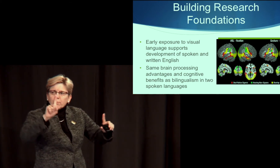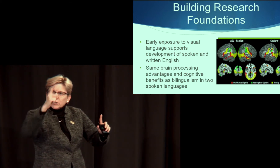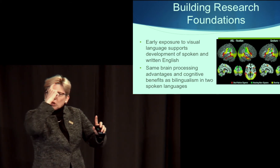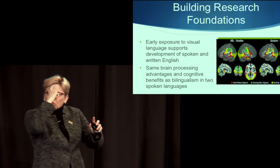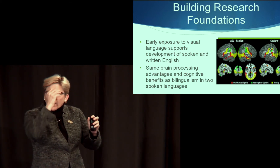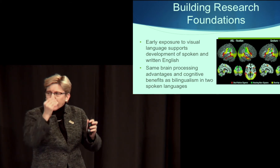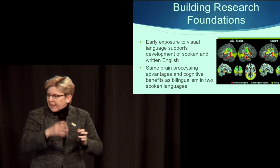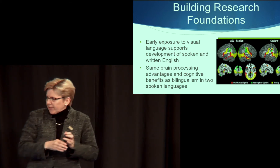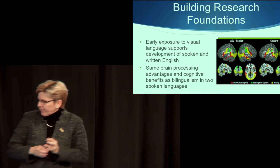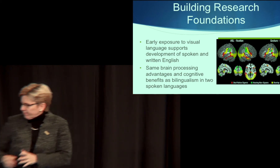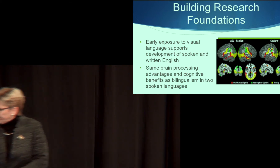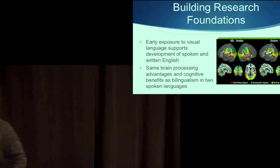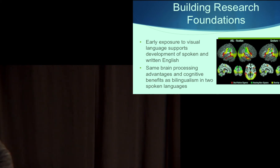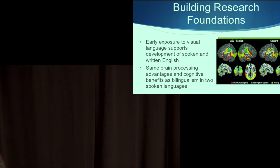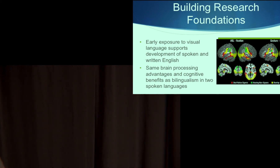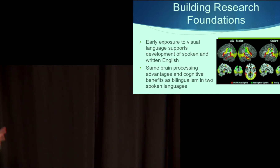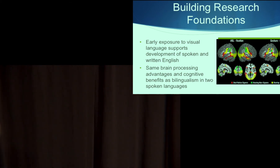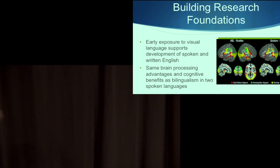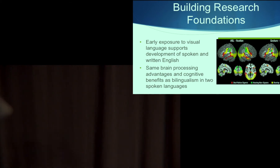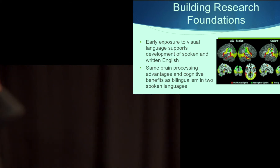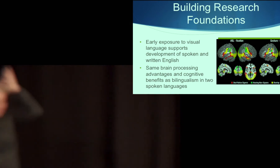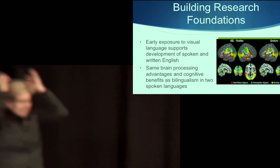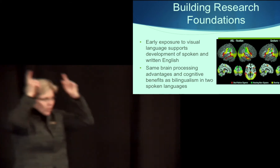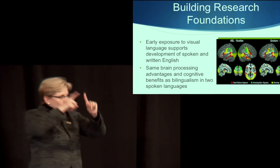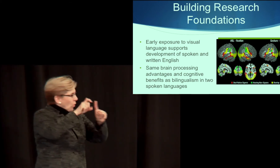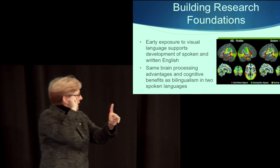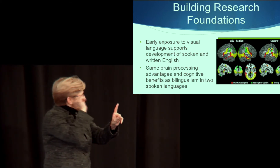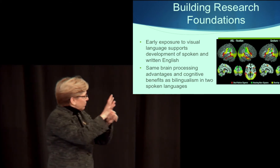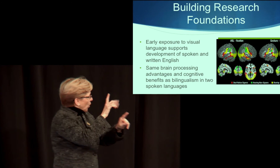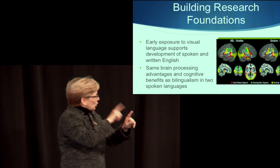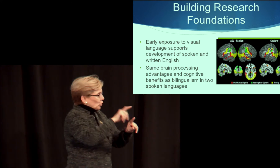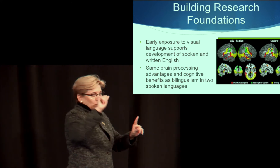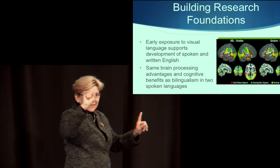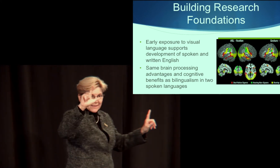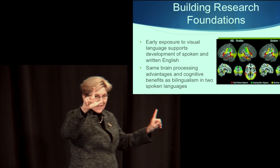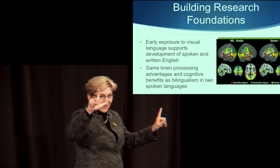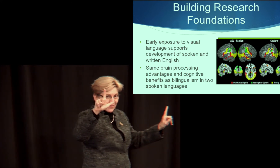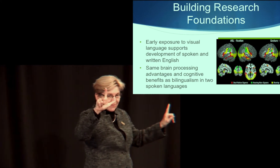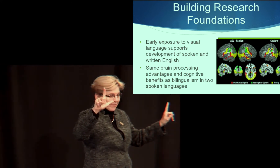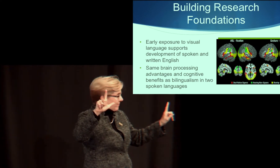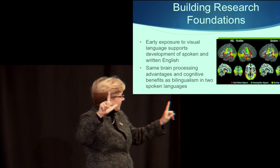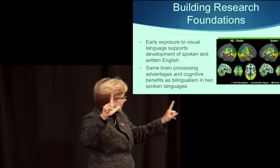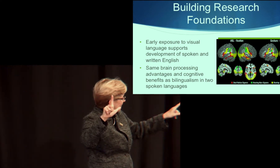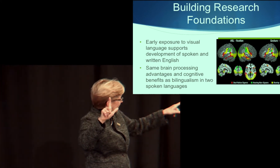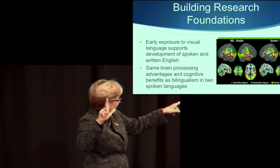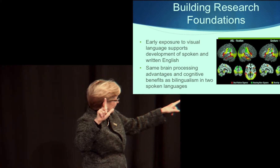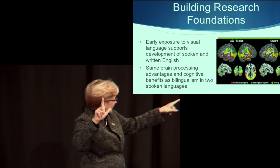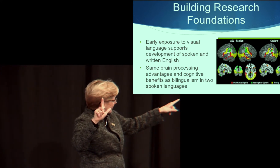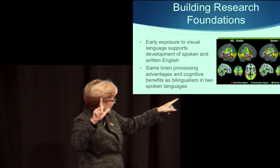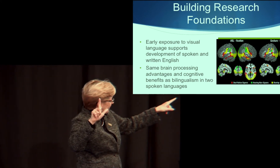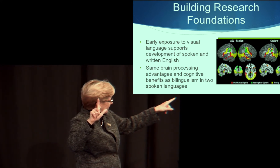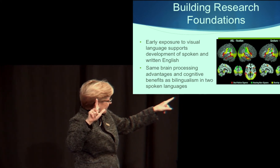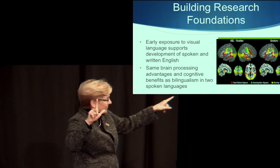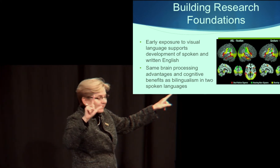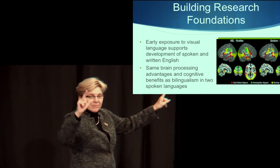that's what happens when your brain is firing with exposure to ASL